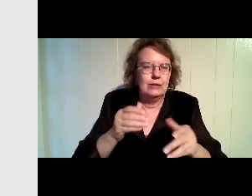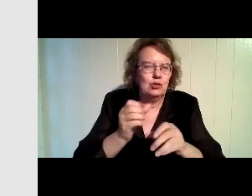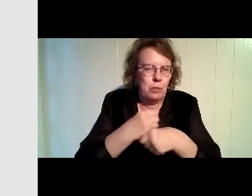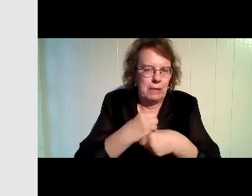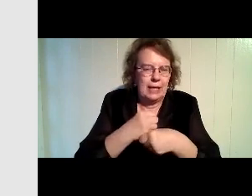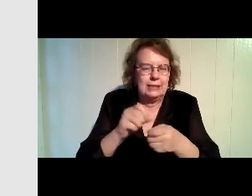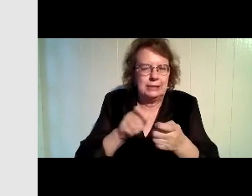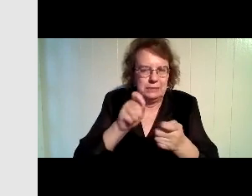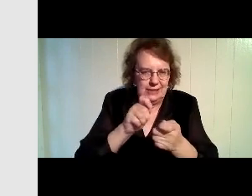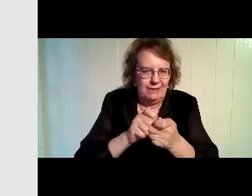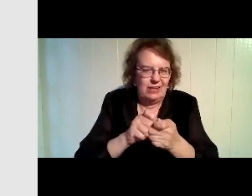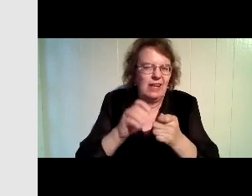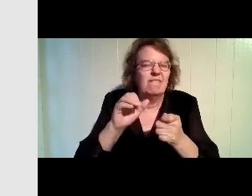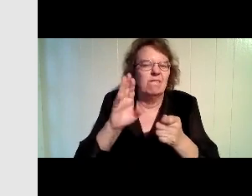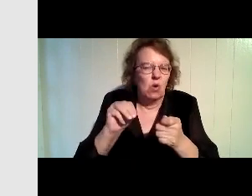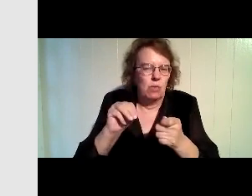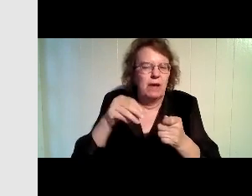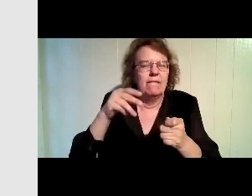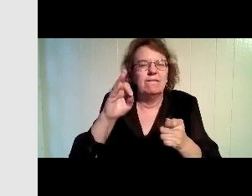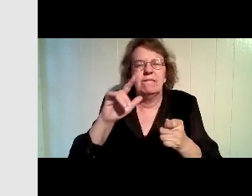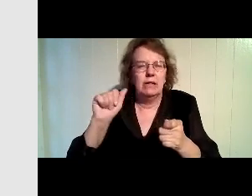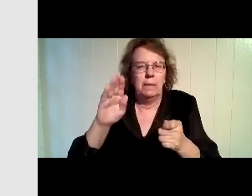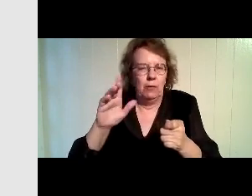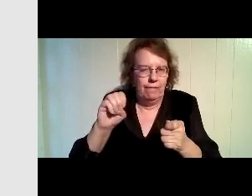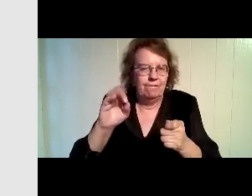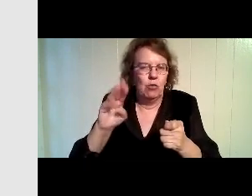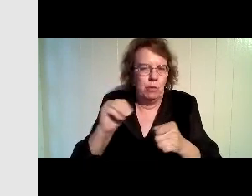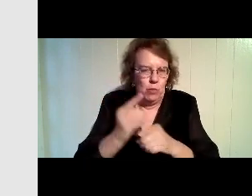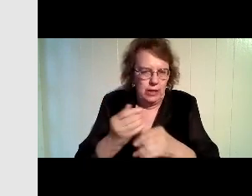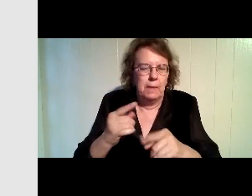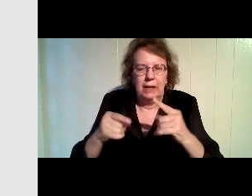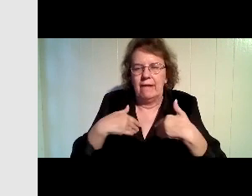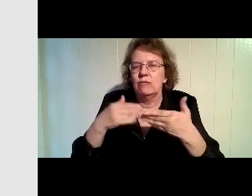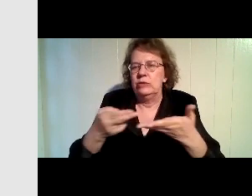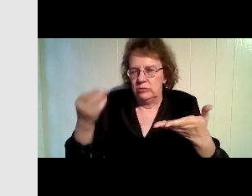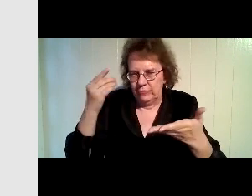right now. But, uh, there are resources for it. So quick question.